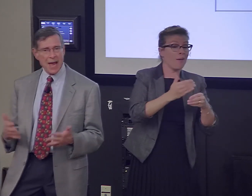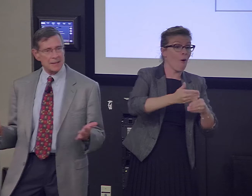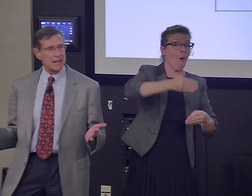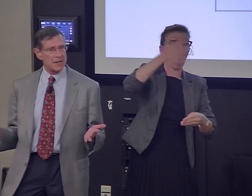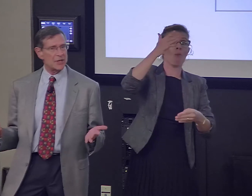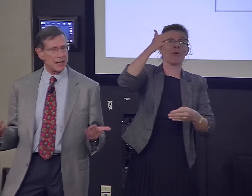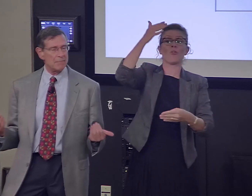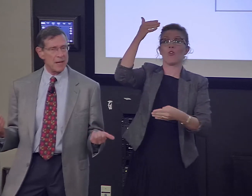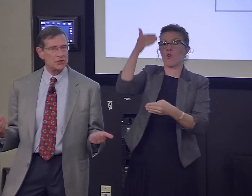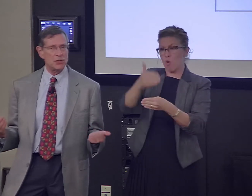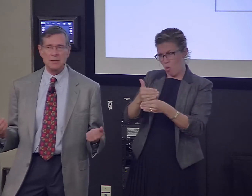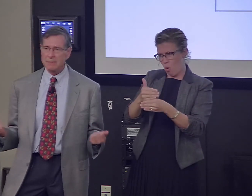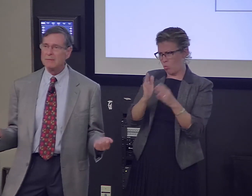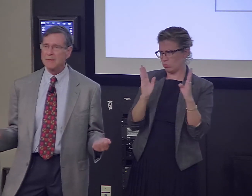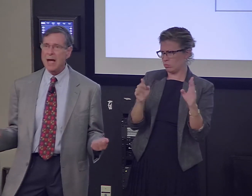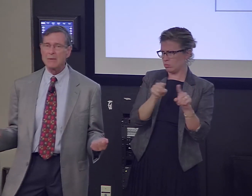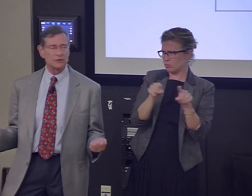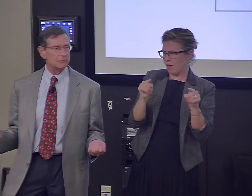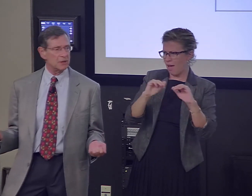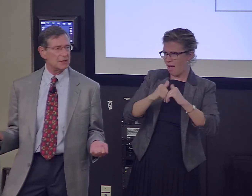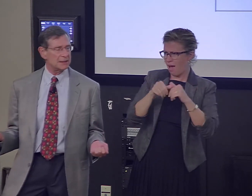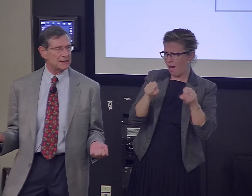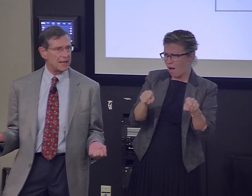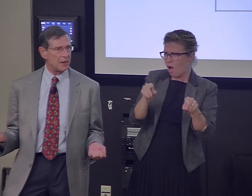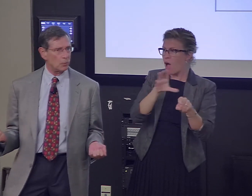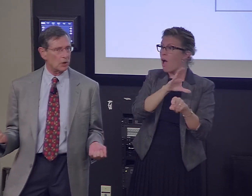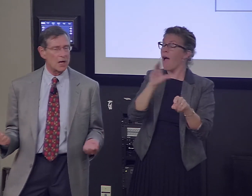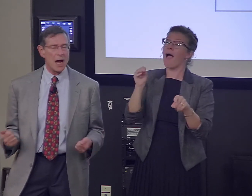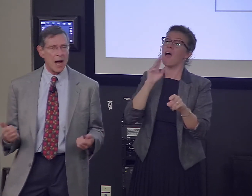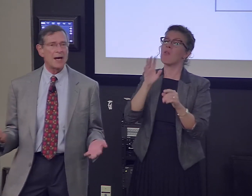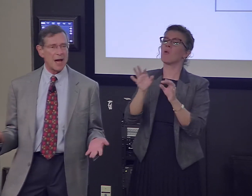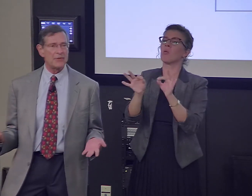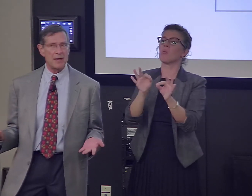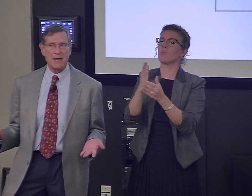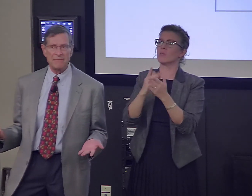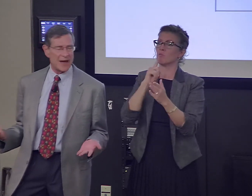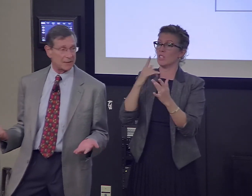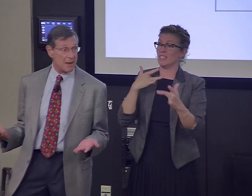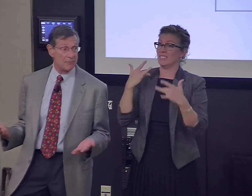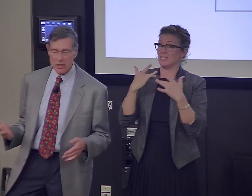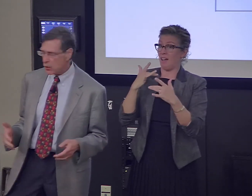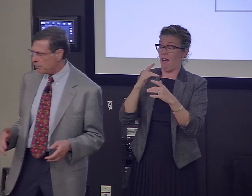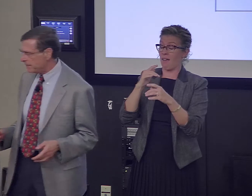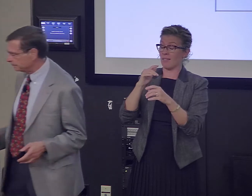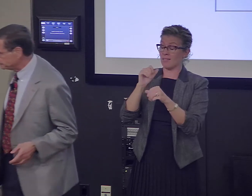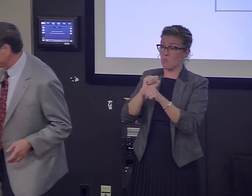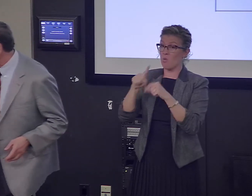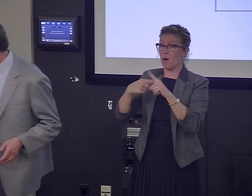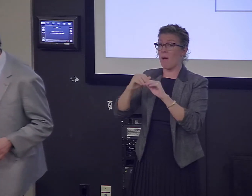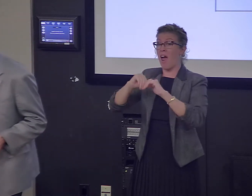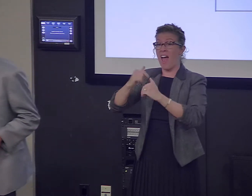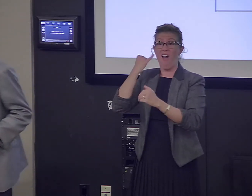and as I'll mention now some really exciting work in how they may in fact reopen.